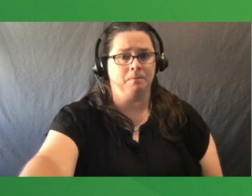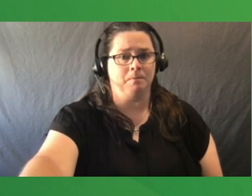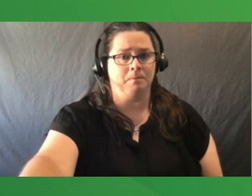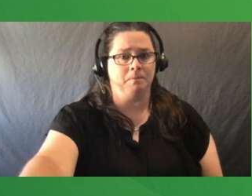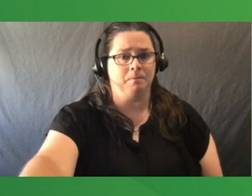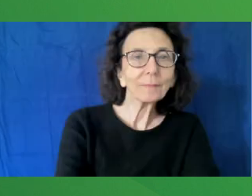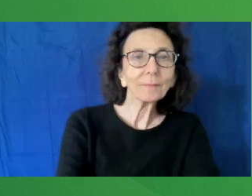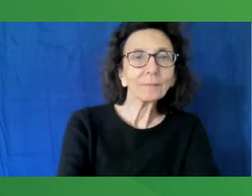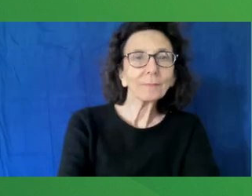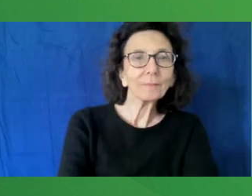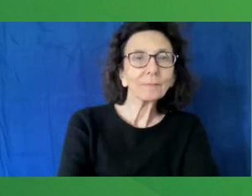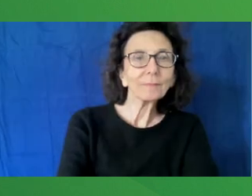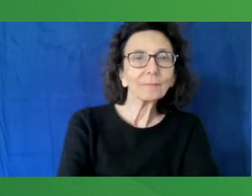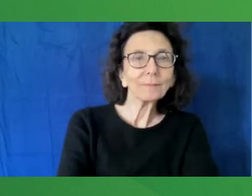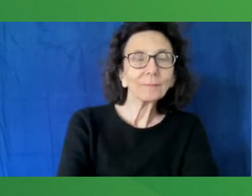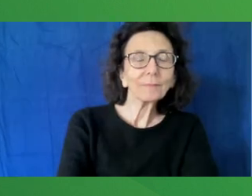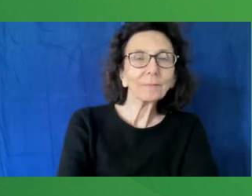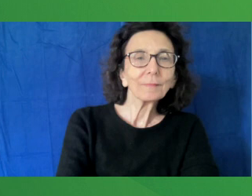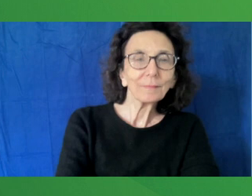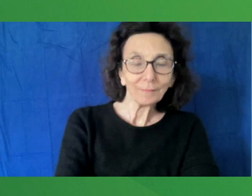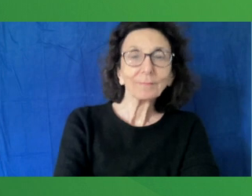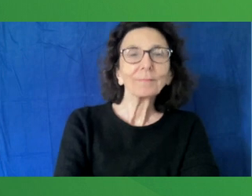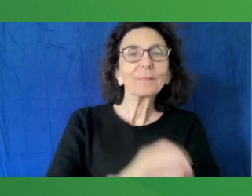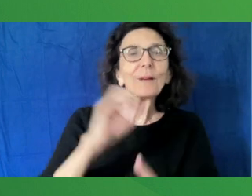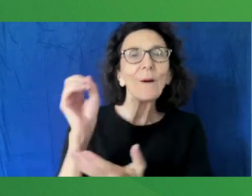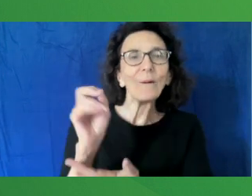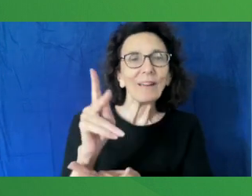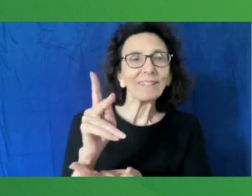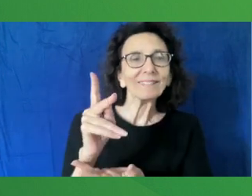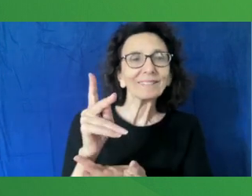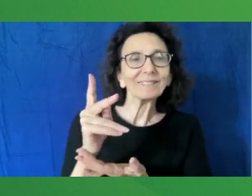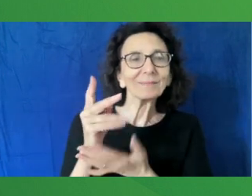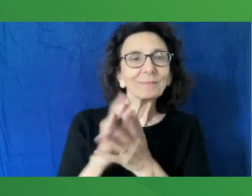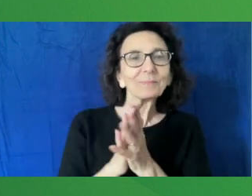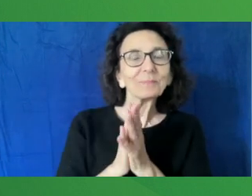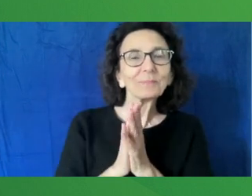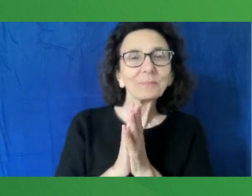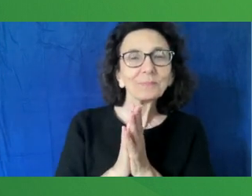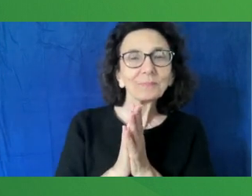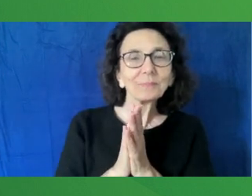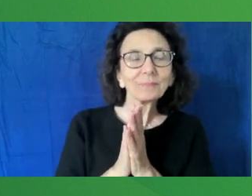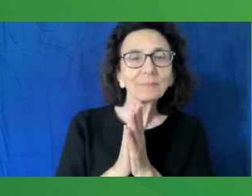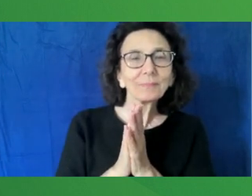OK. So, we have limited time.